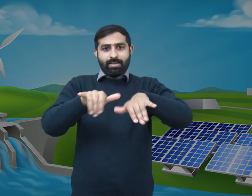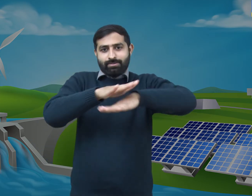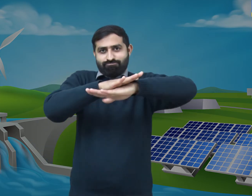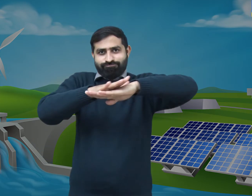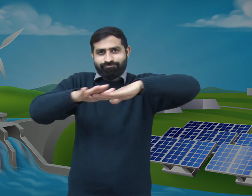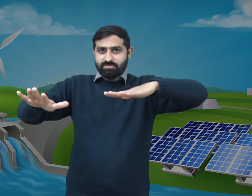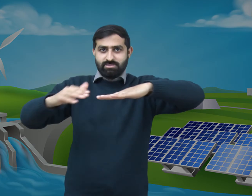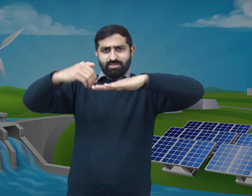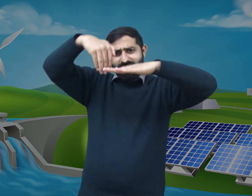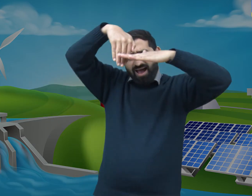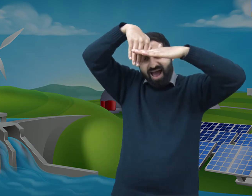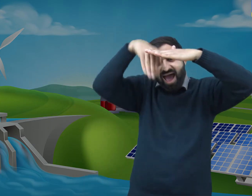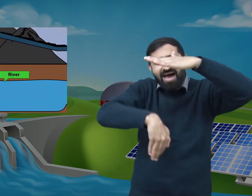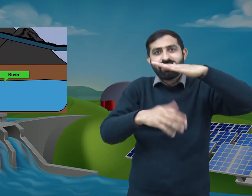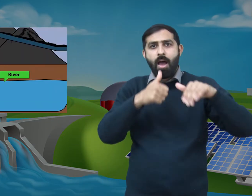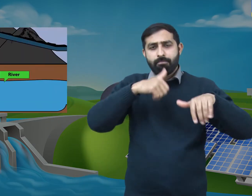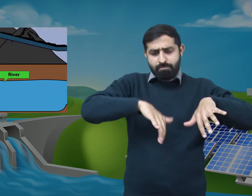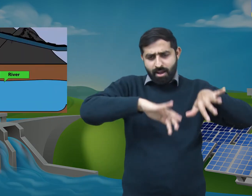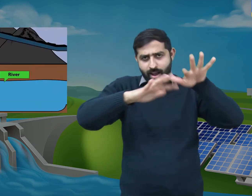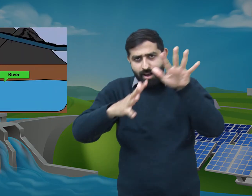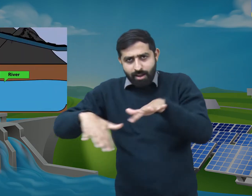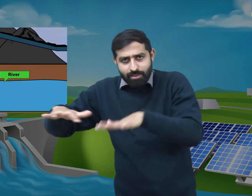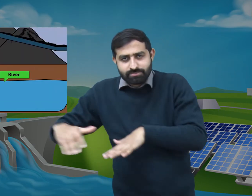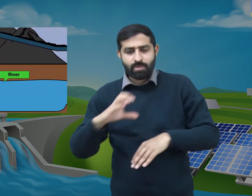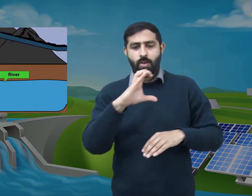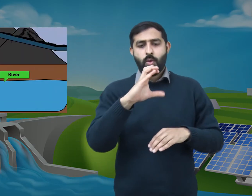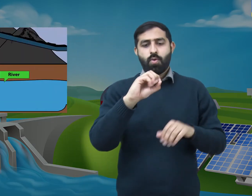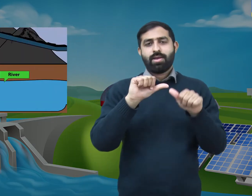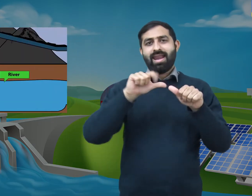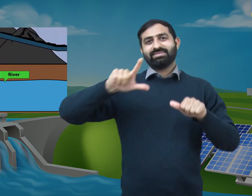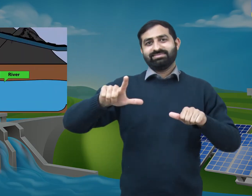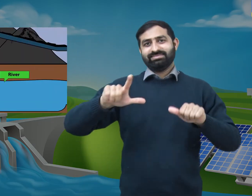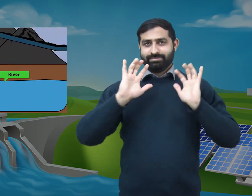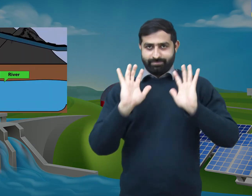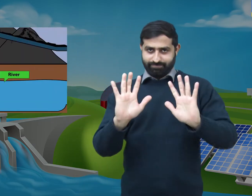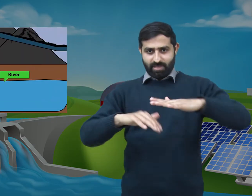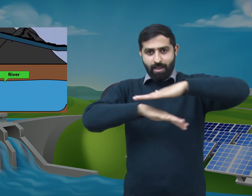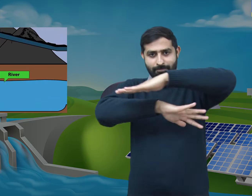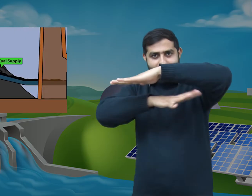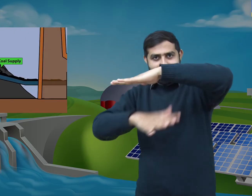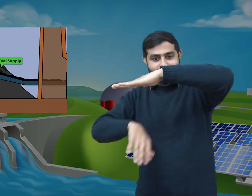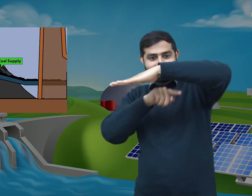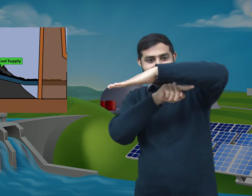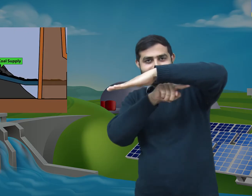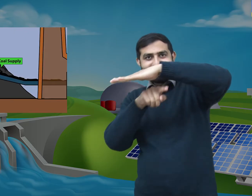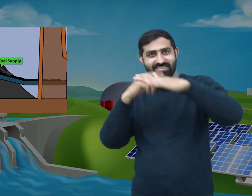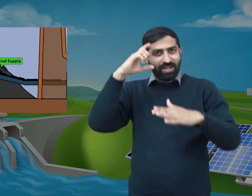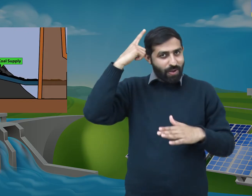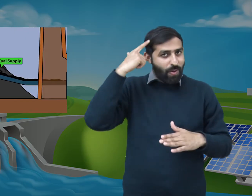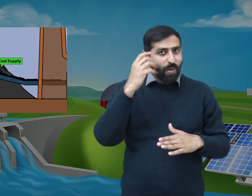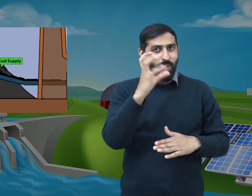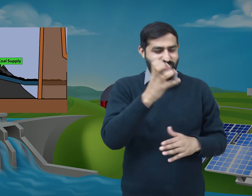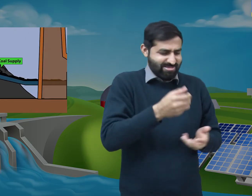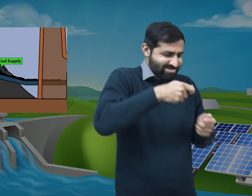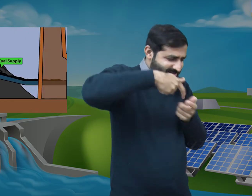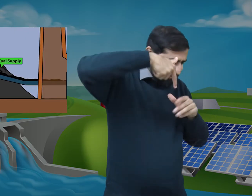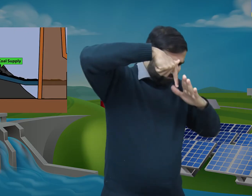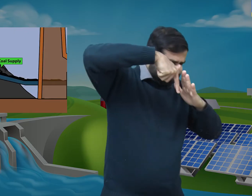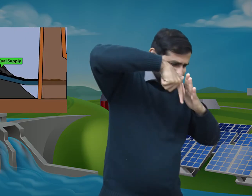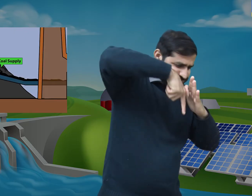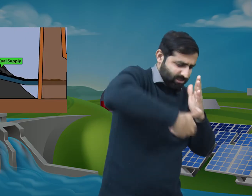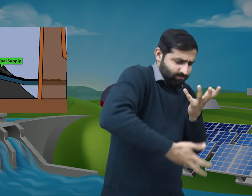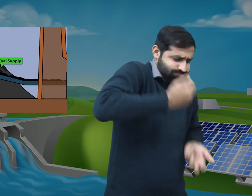Coal is found underground which is extracted through drilling and mining